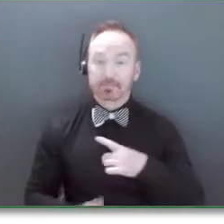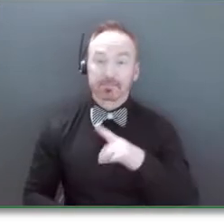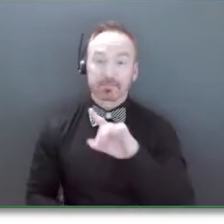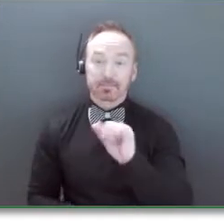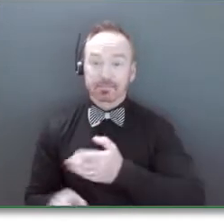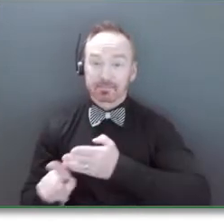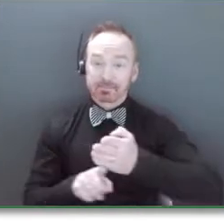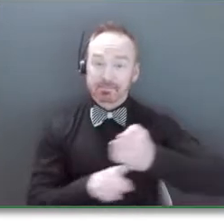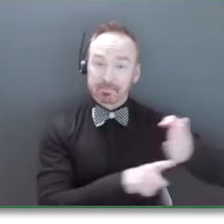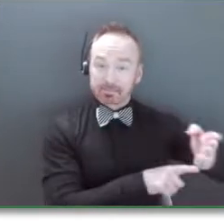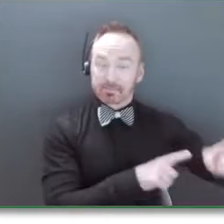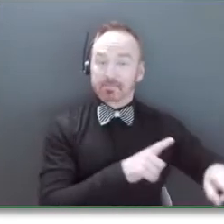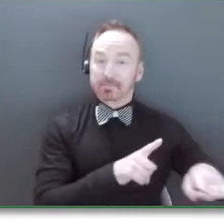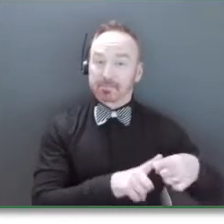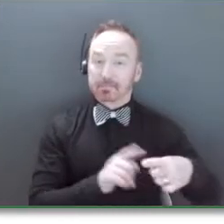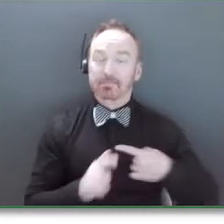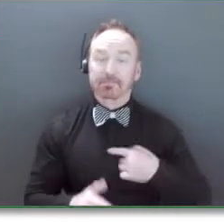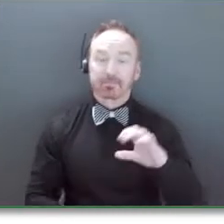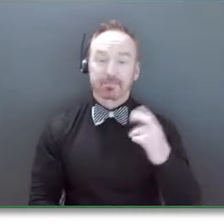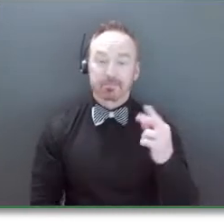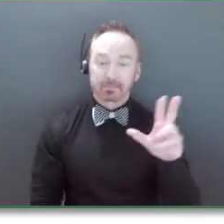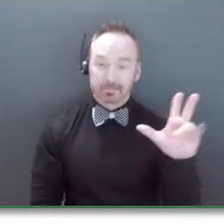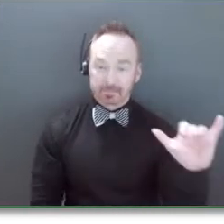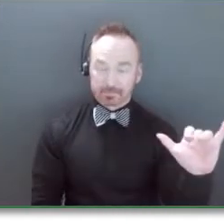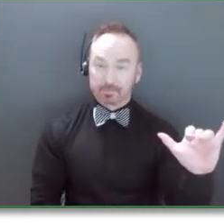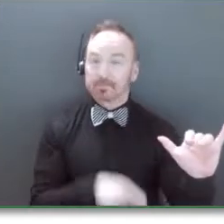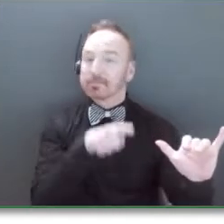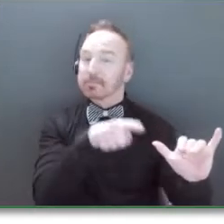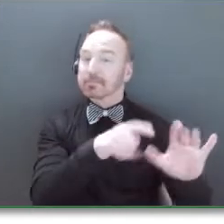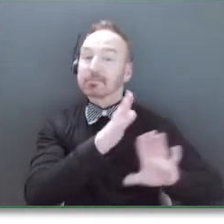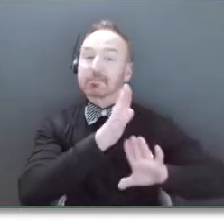rider, a unique assistive device for adaptive hiking.